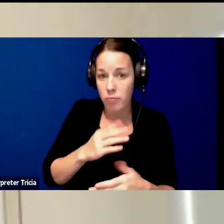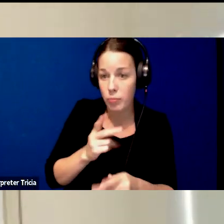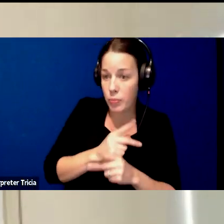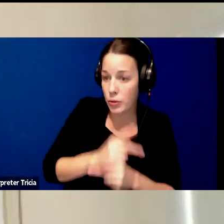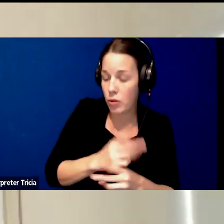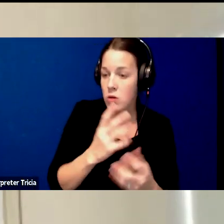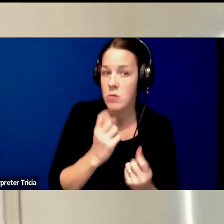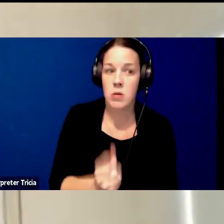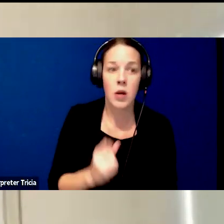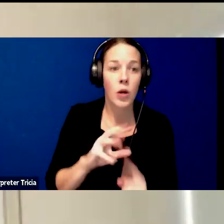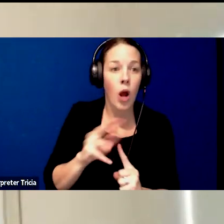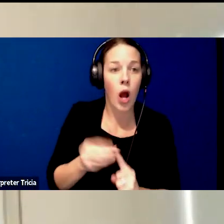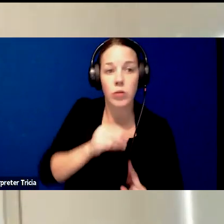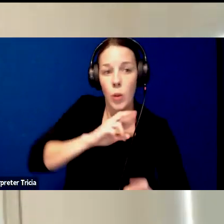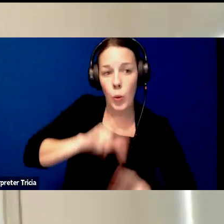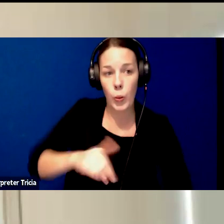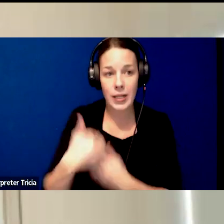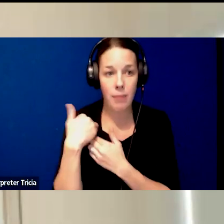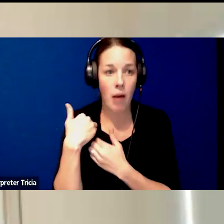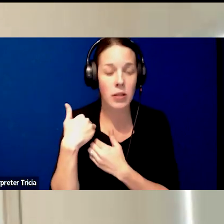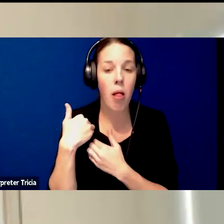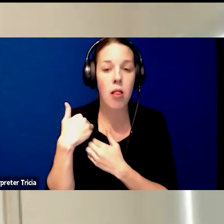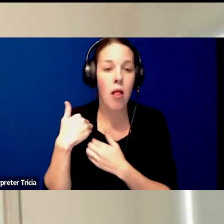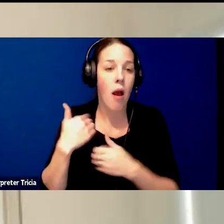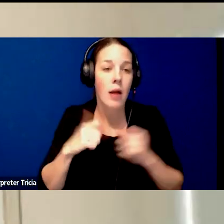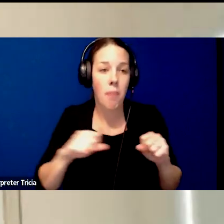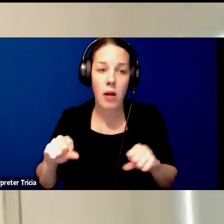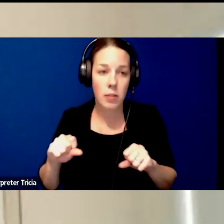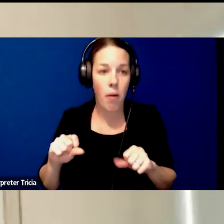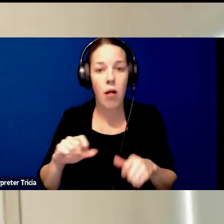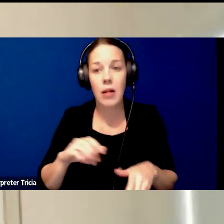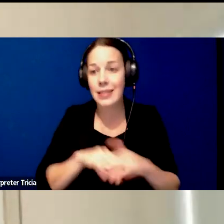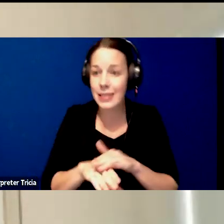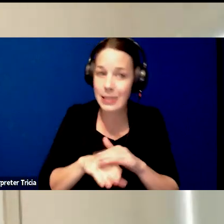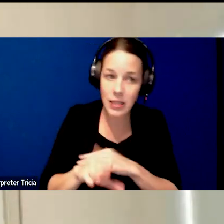and culturally responsible as possible, as accessible as possible.